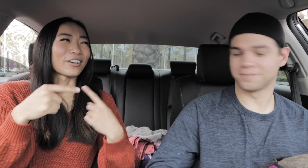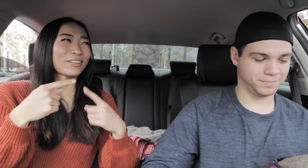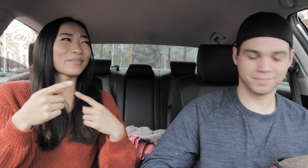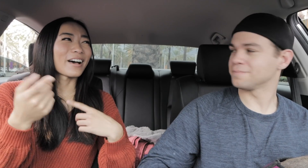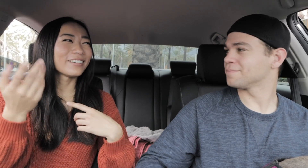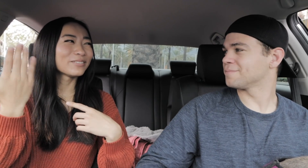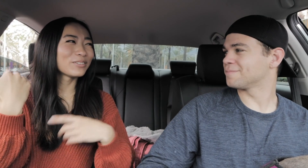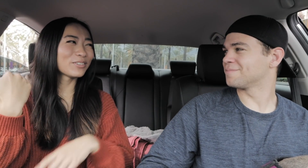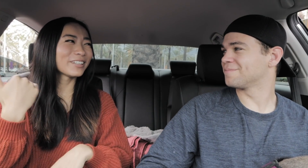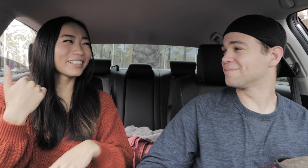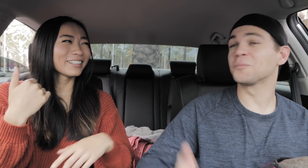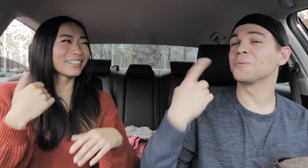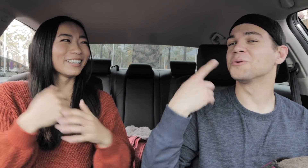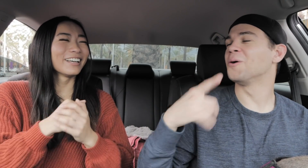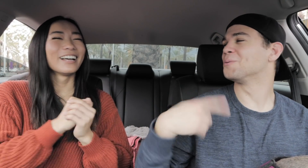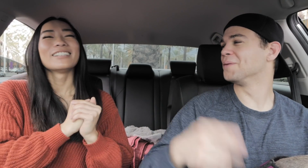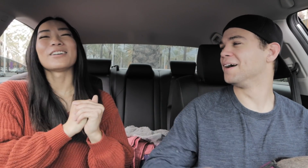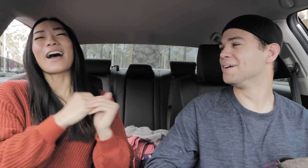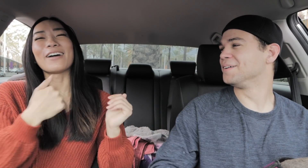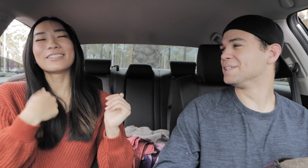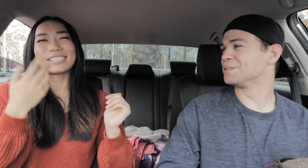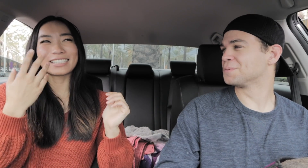R: what are you talking about? so I was